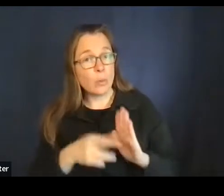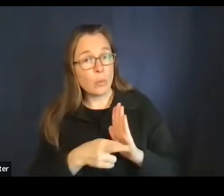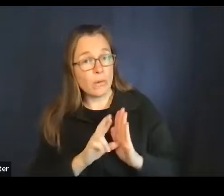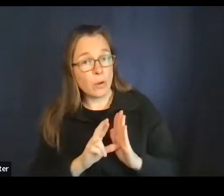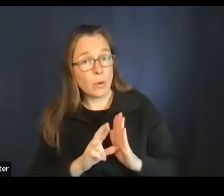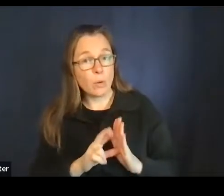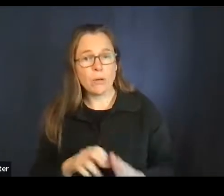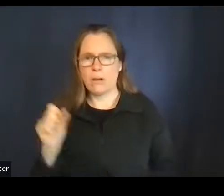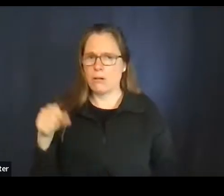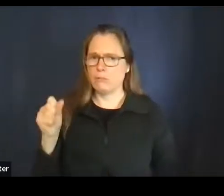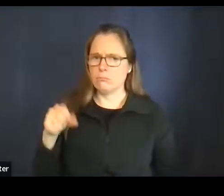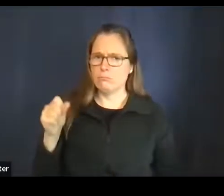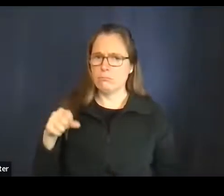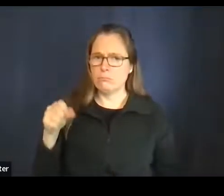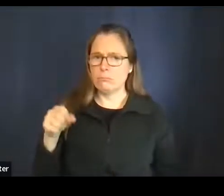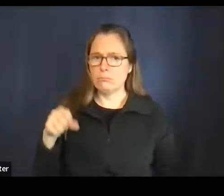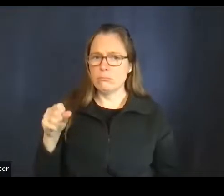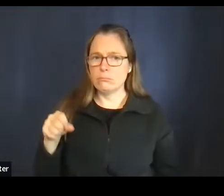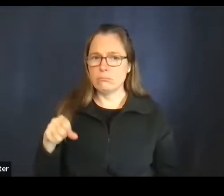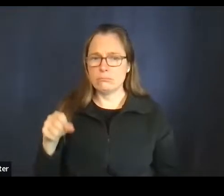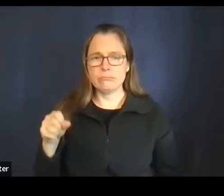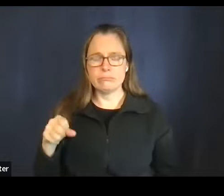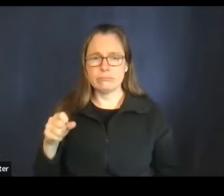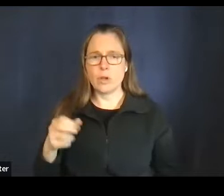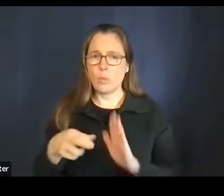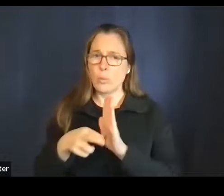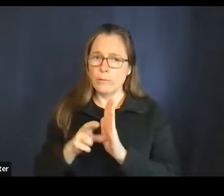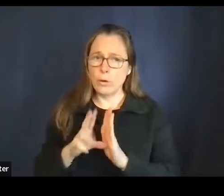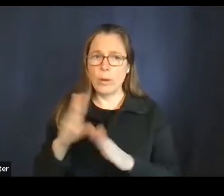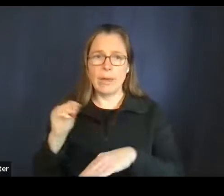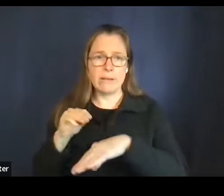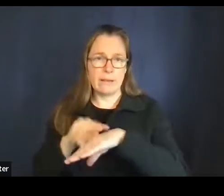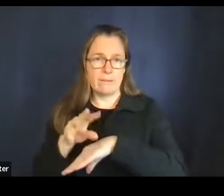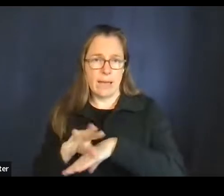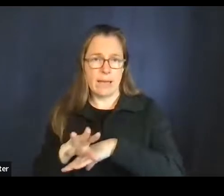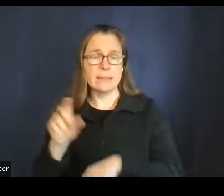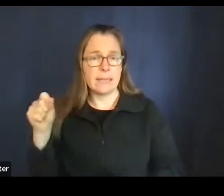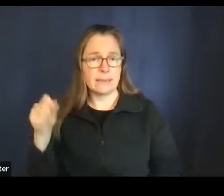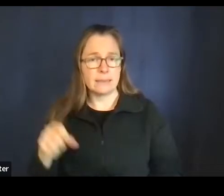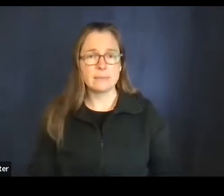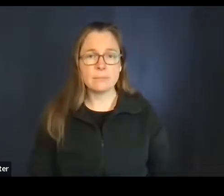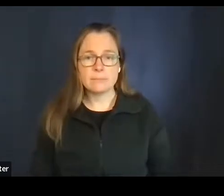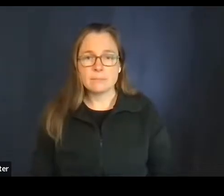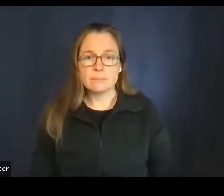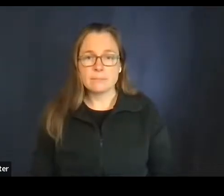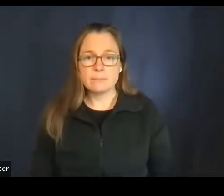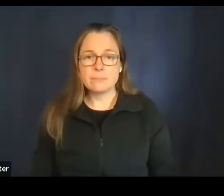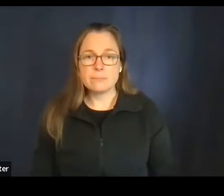Not only review but advise along the way. [Off camera] So in terms of